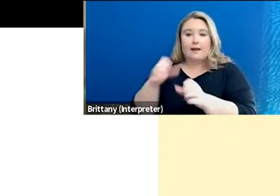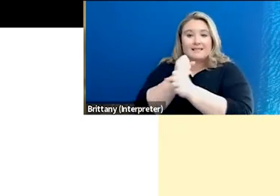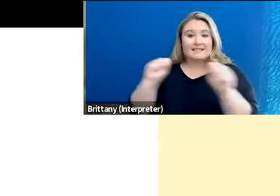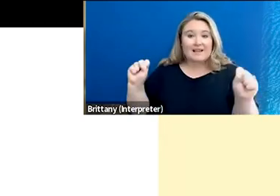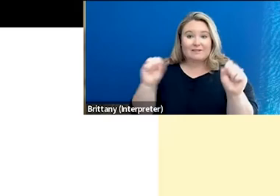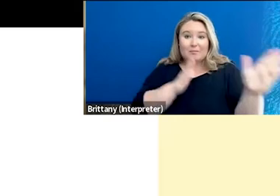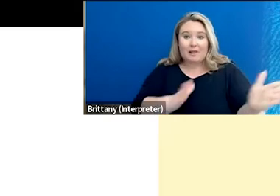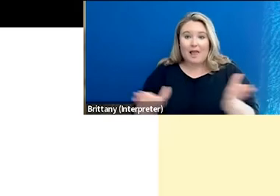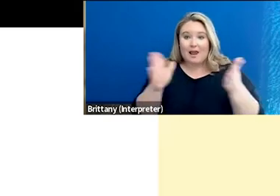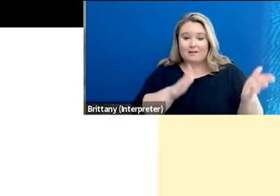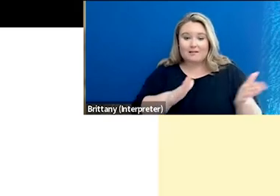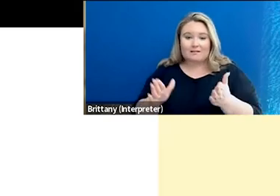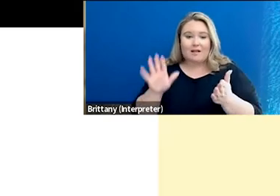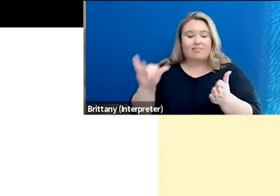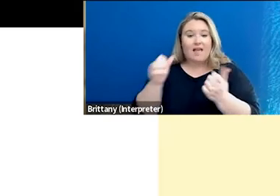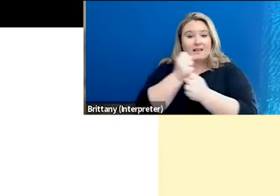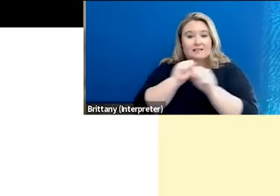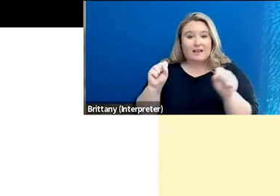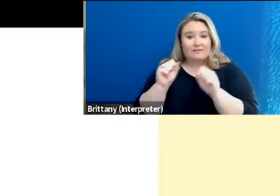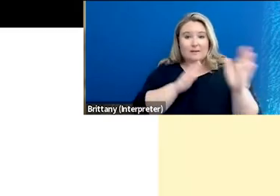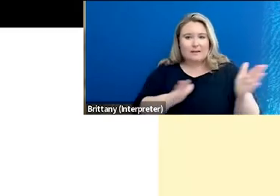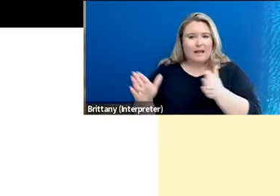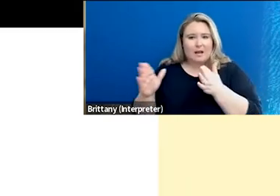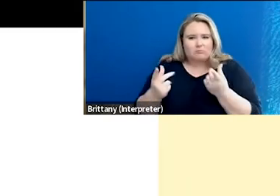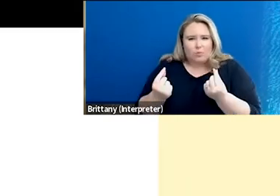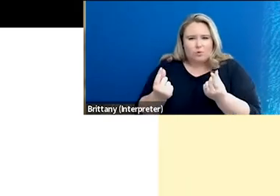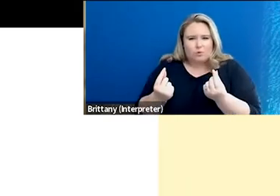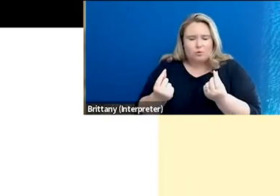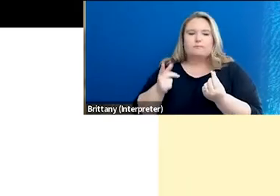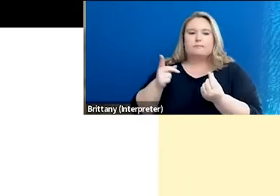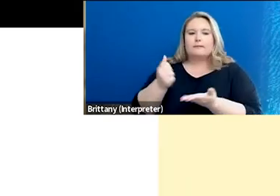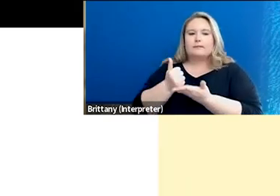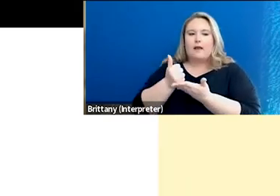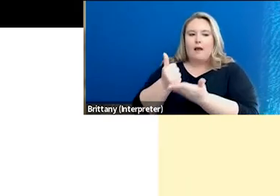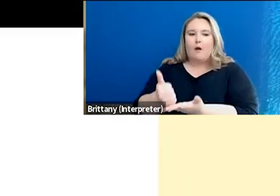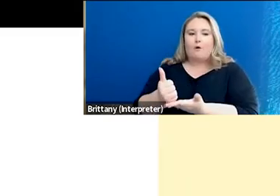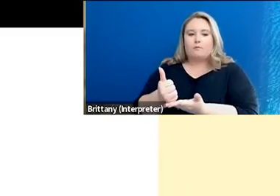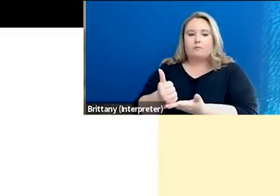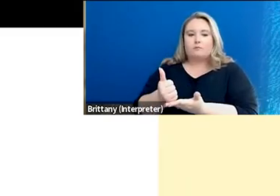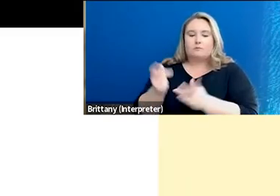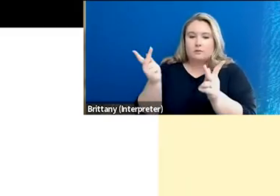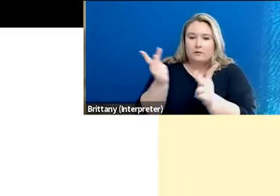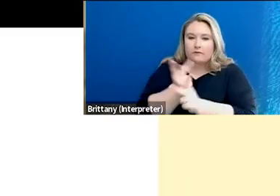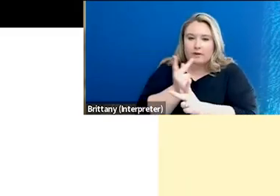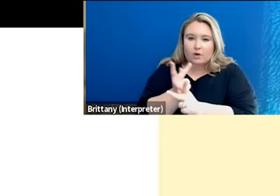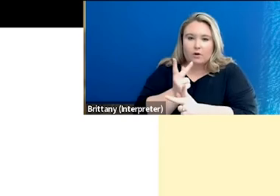And what this safety plan does is it helps to figure out how are individuals informed